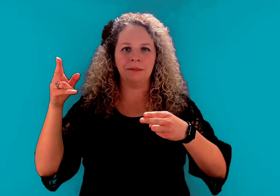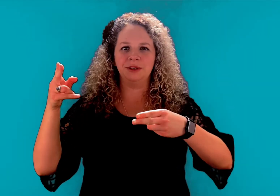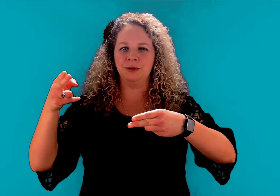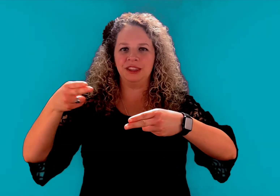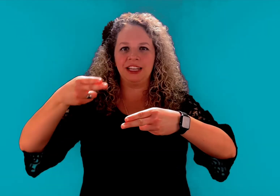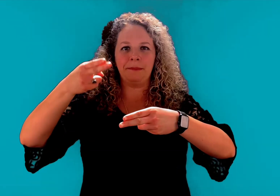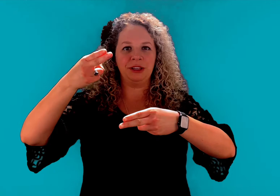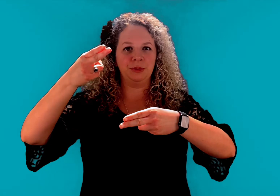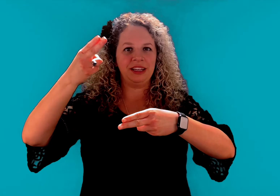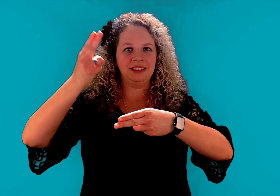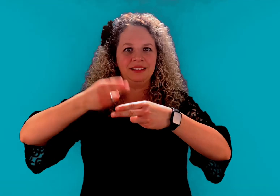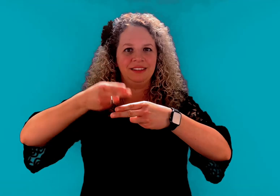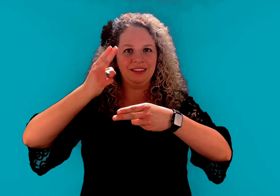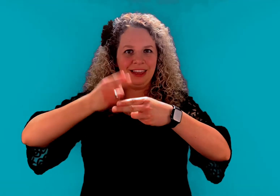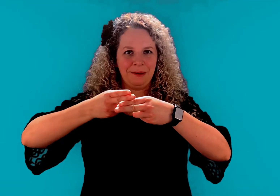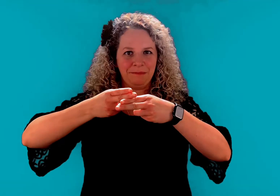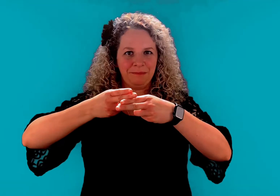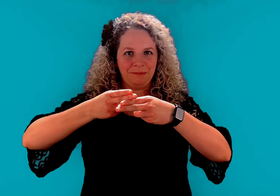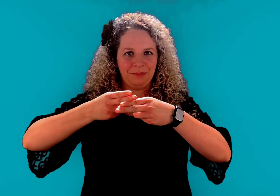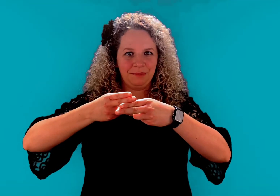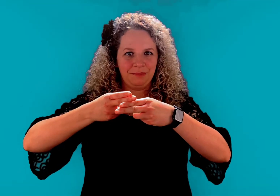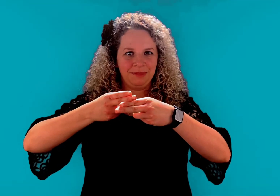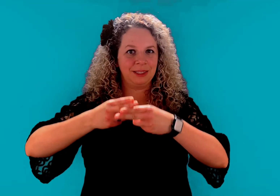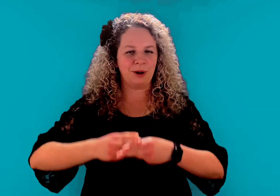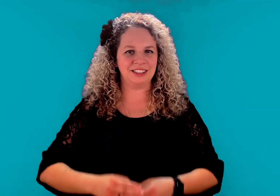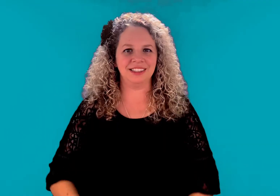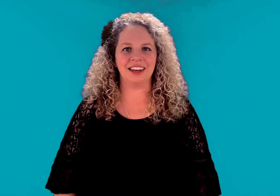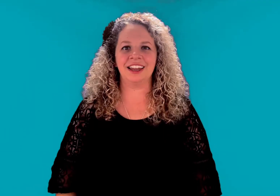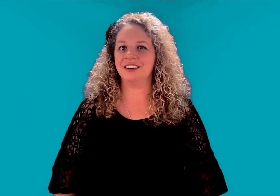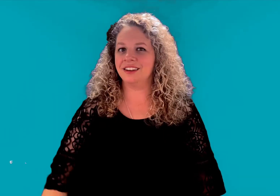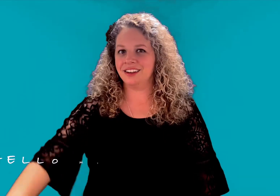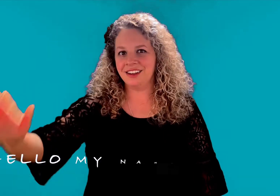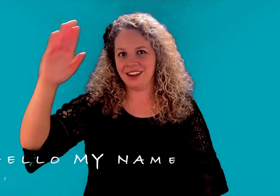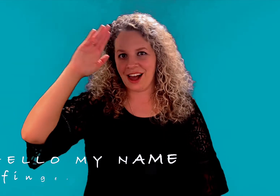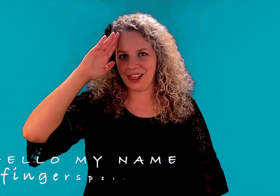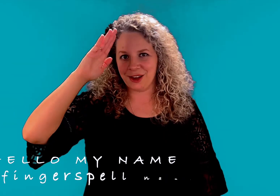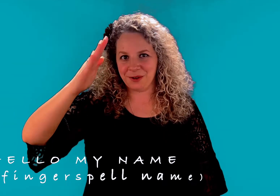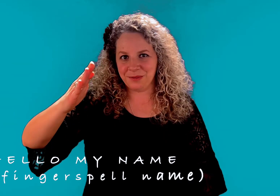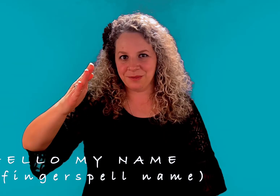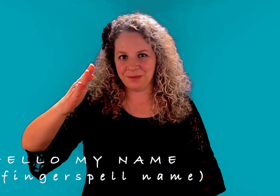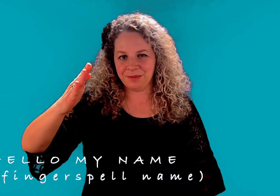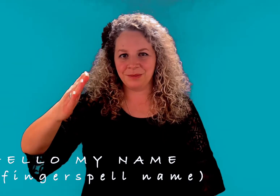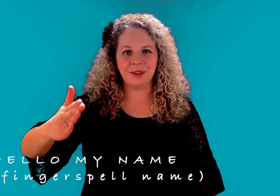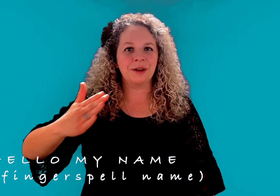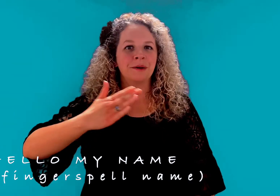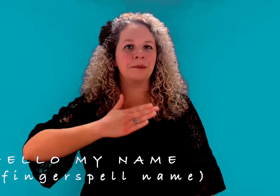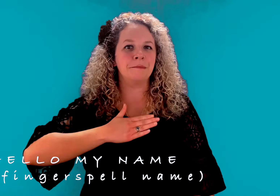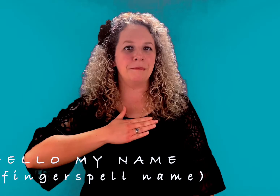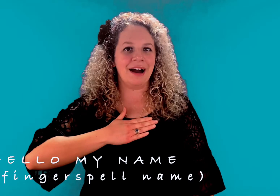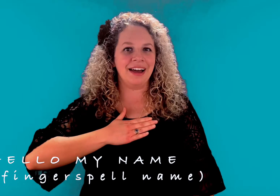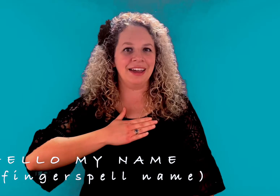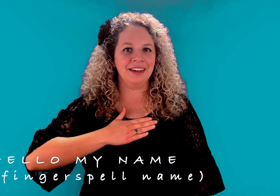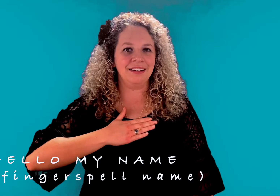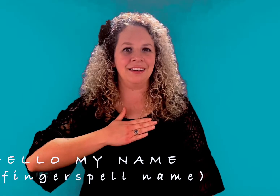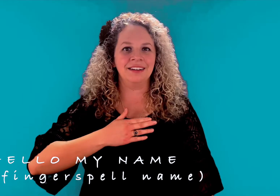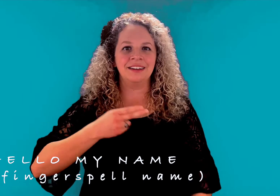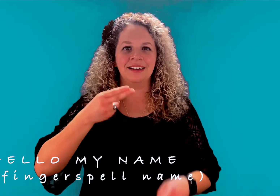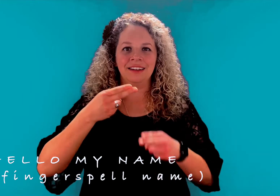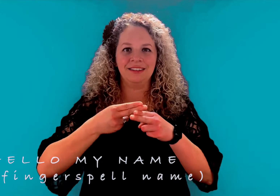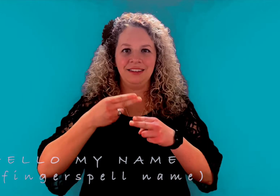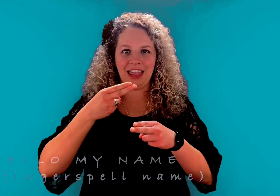doing the tapping twice. NAME. Let's practice that again: HELLO MY NAME.